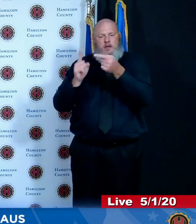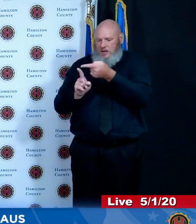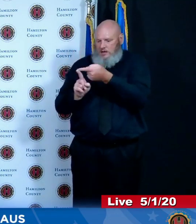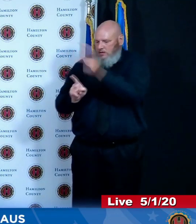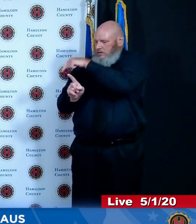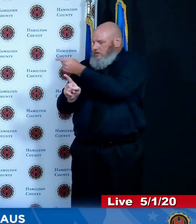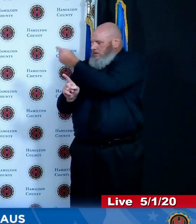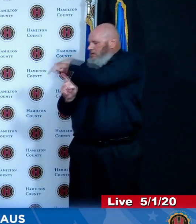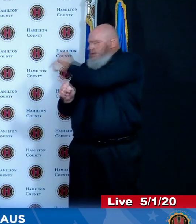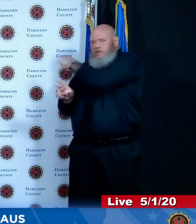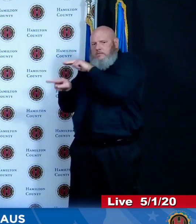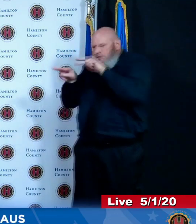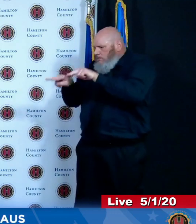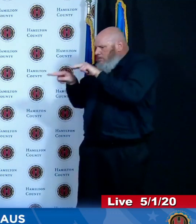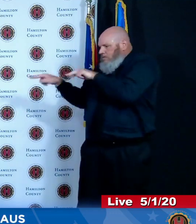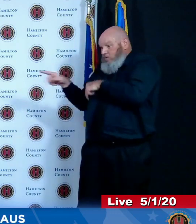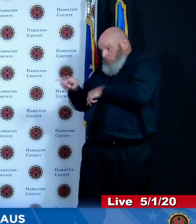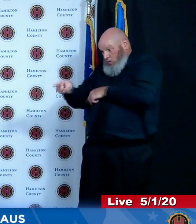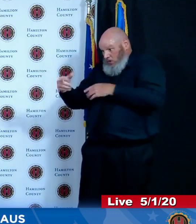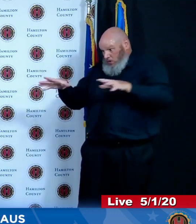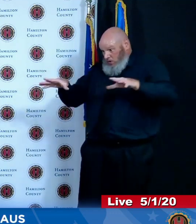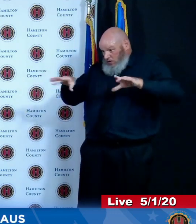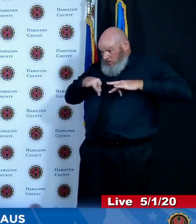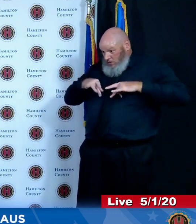and public health to trace those individuals to see who they've